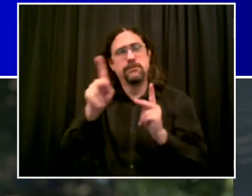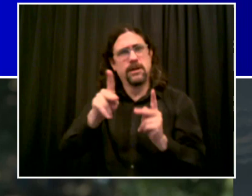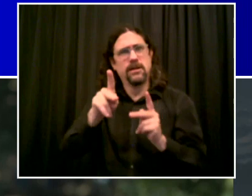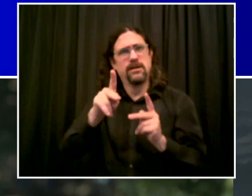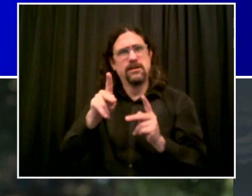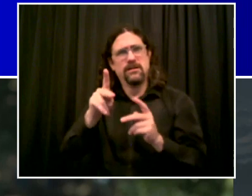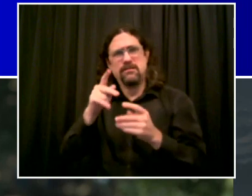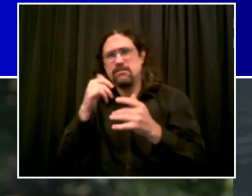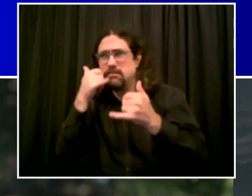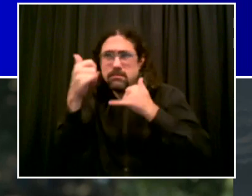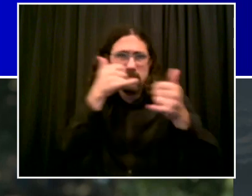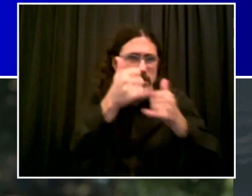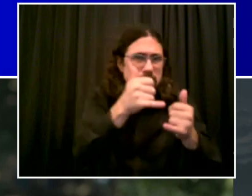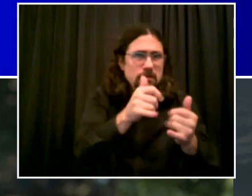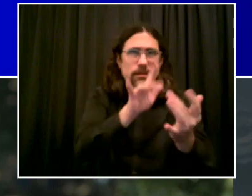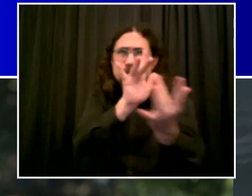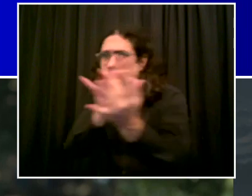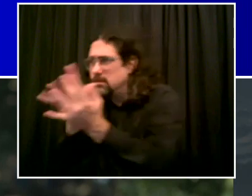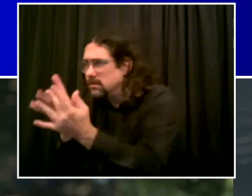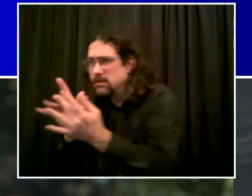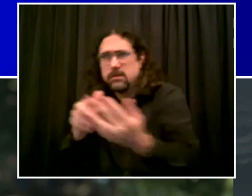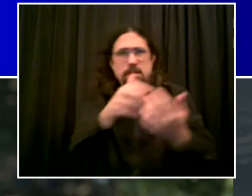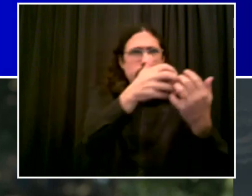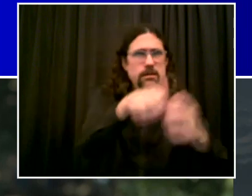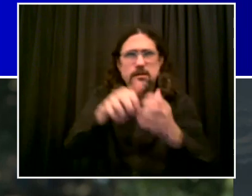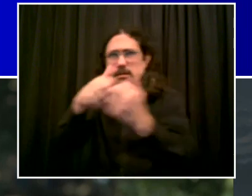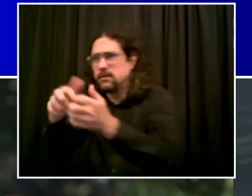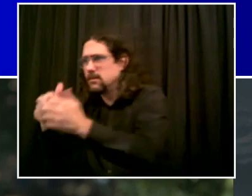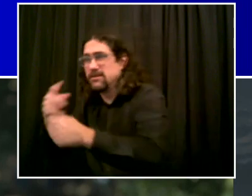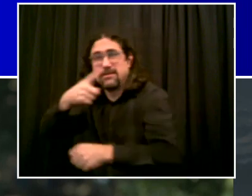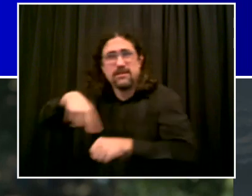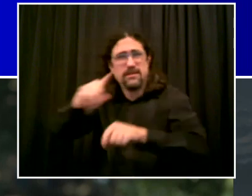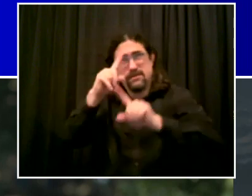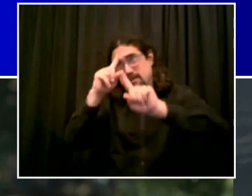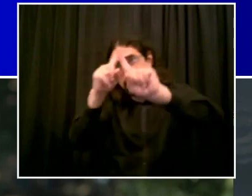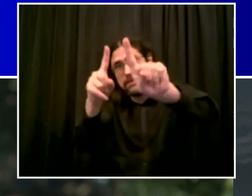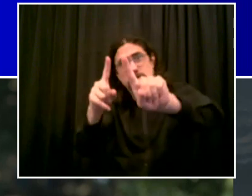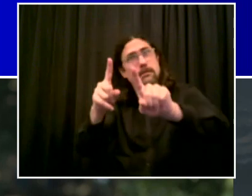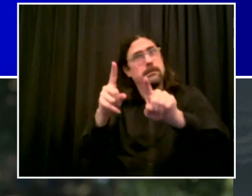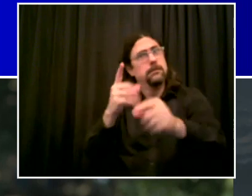PEOPLE, HELPING